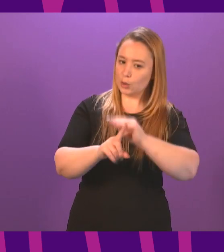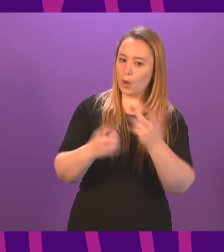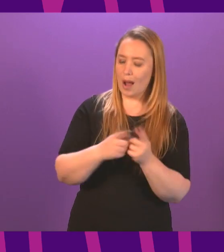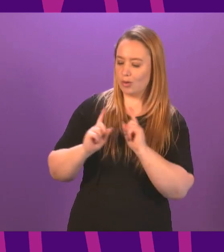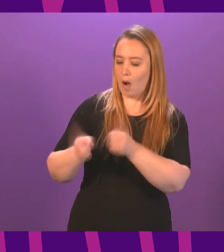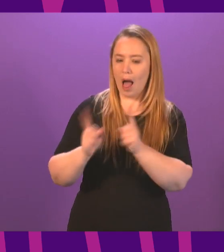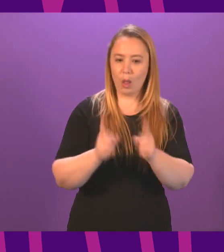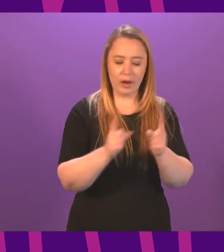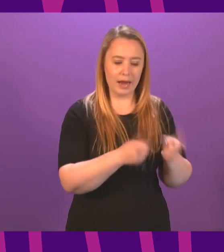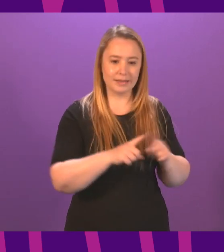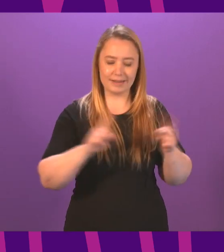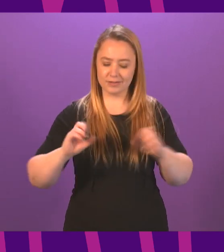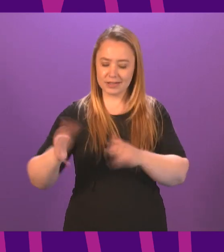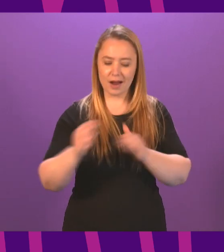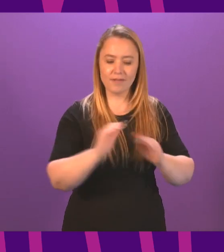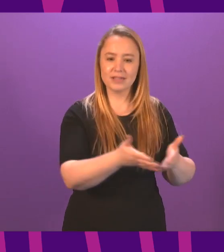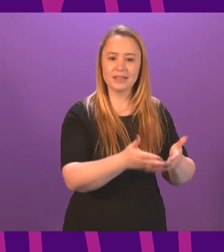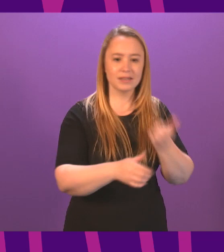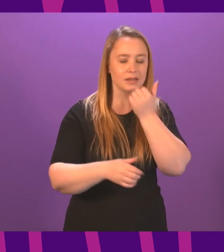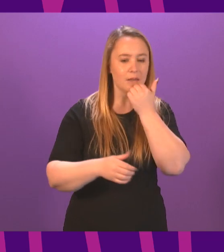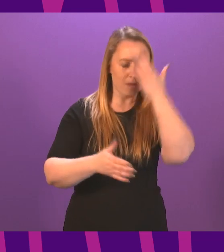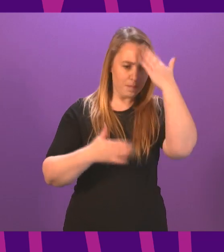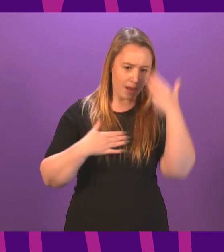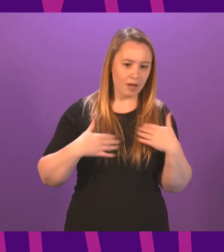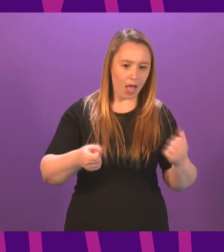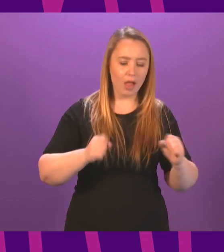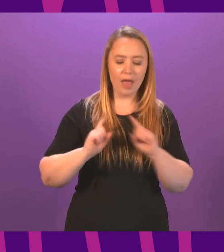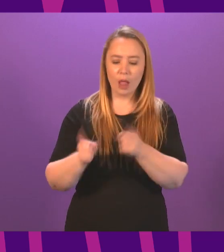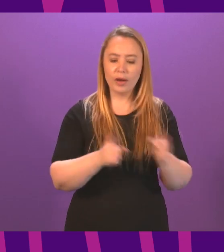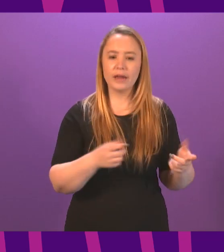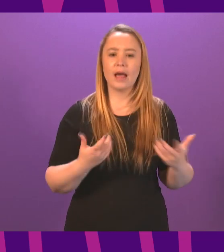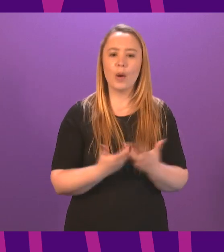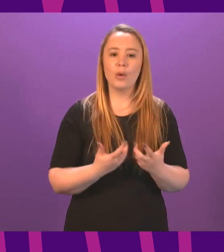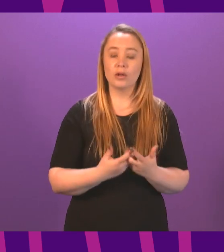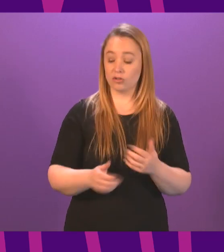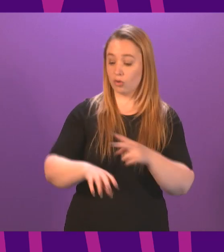We support our police service in a number of ways. We have protected numbers of police